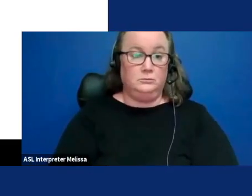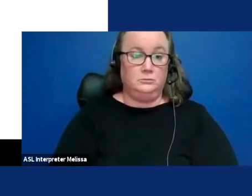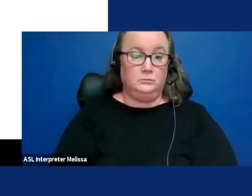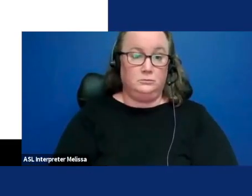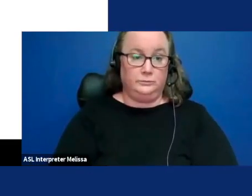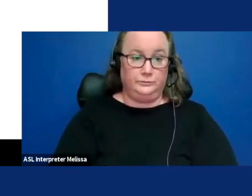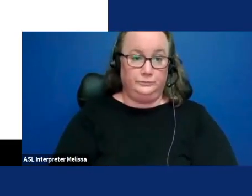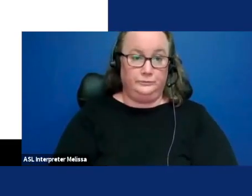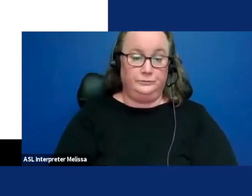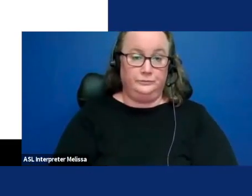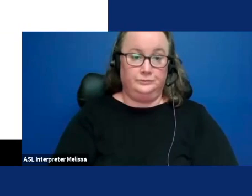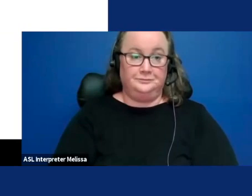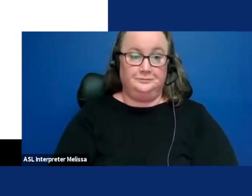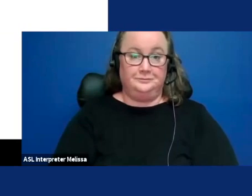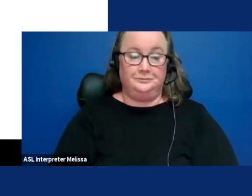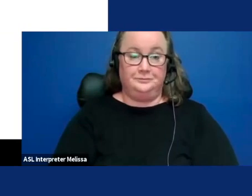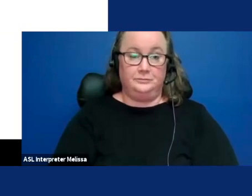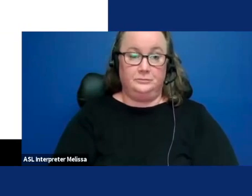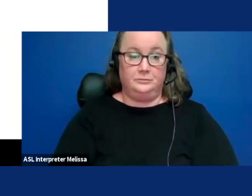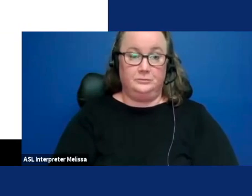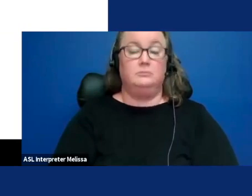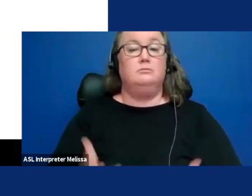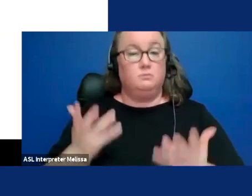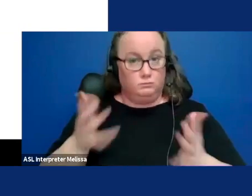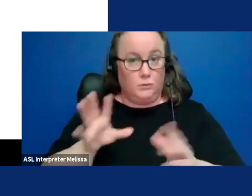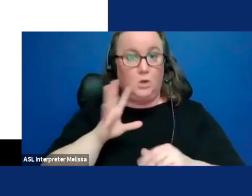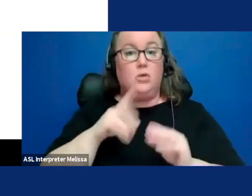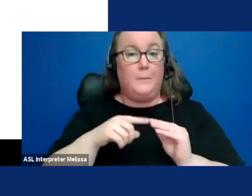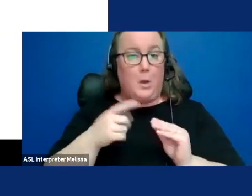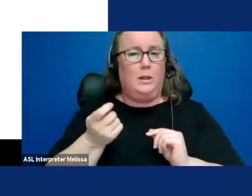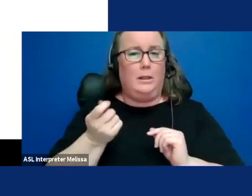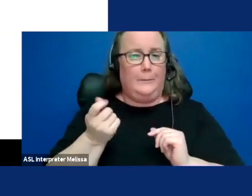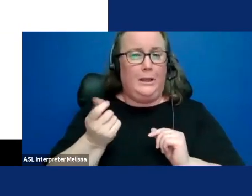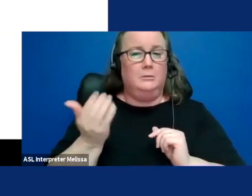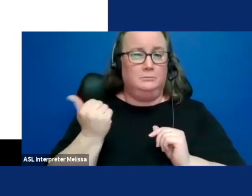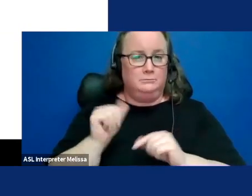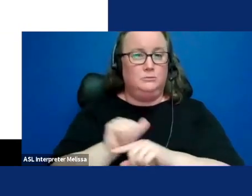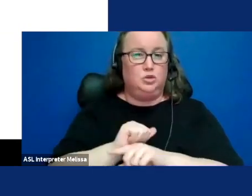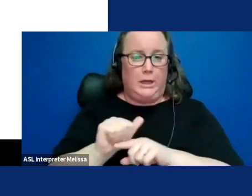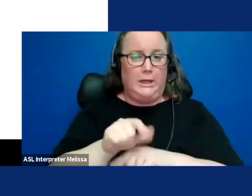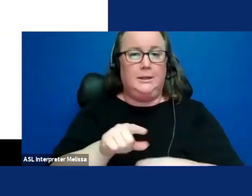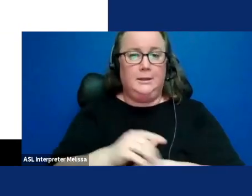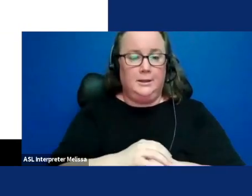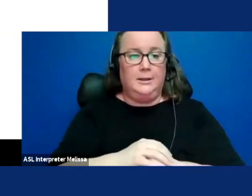We talked about this a bit in the last training, but we really want to ensure that we make